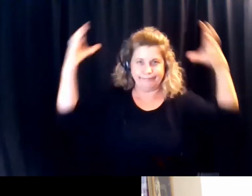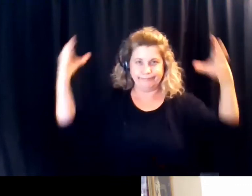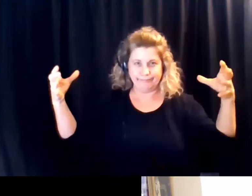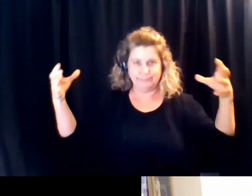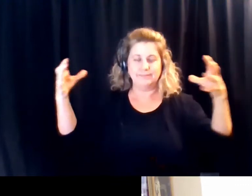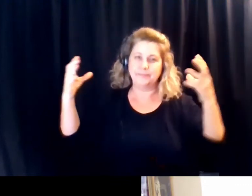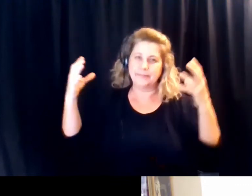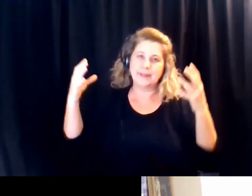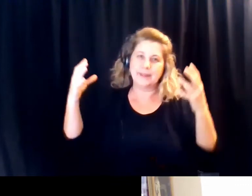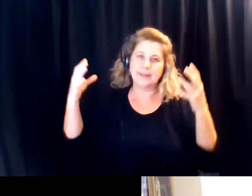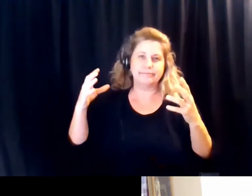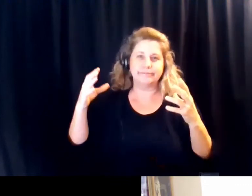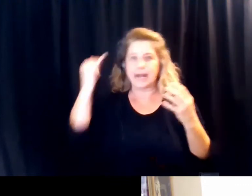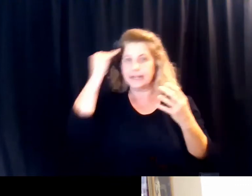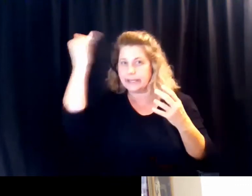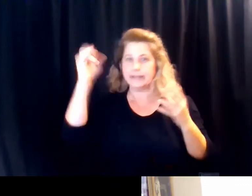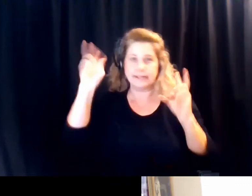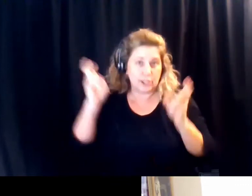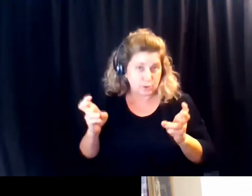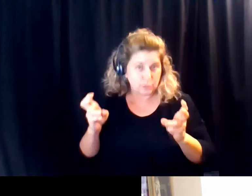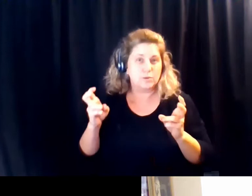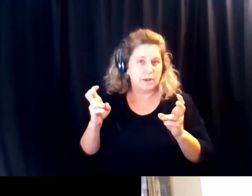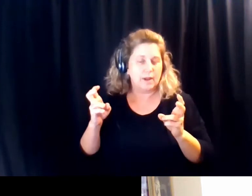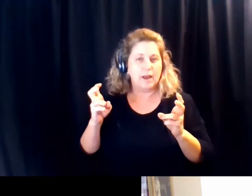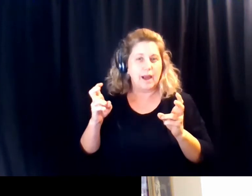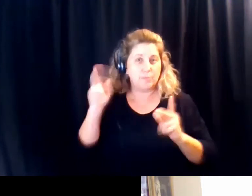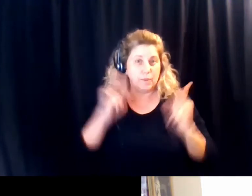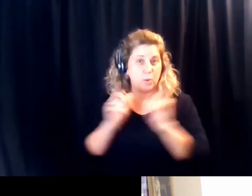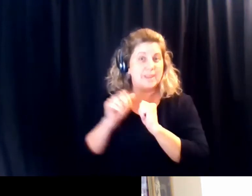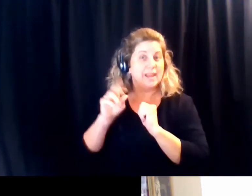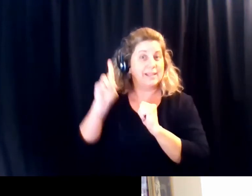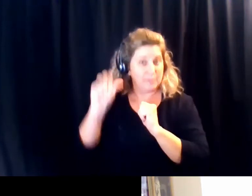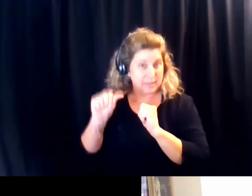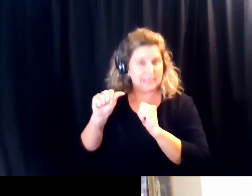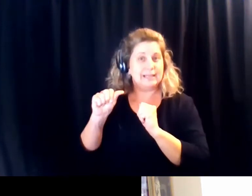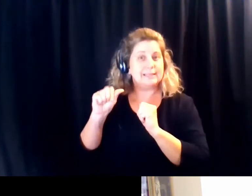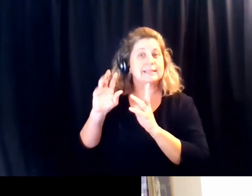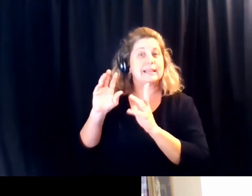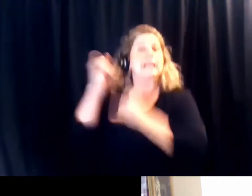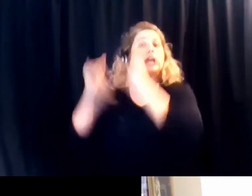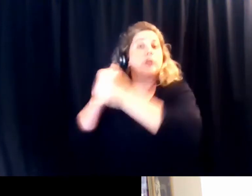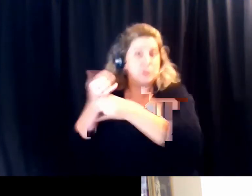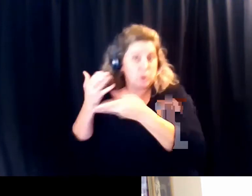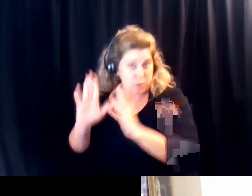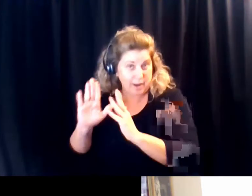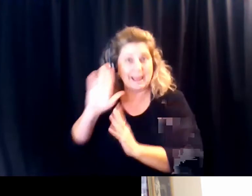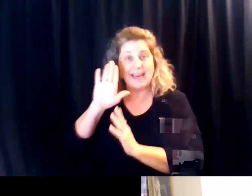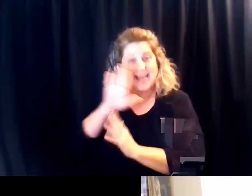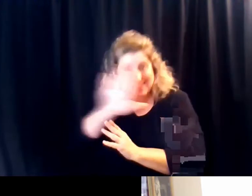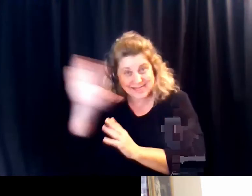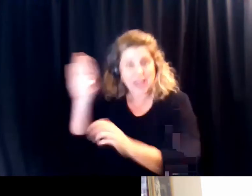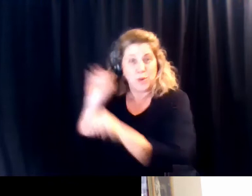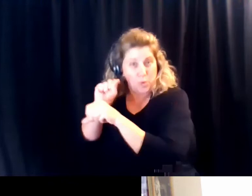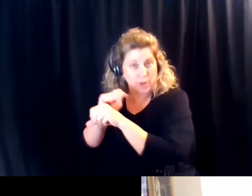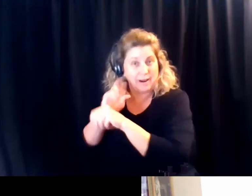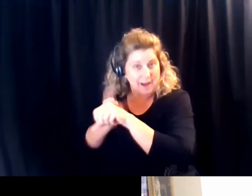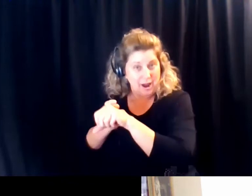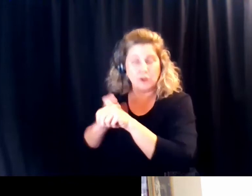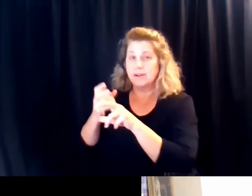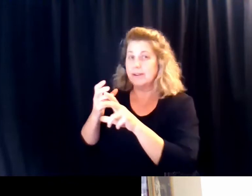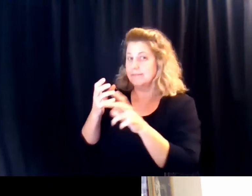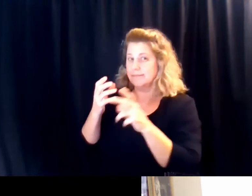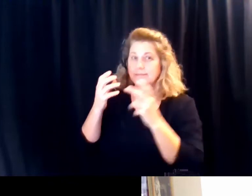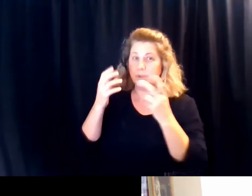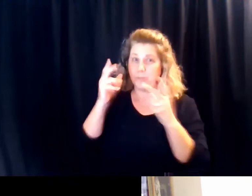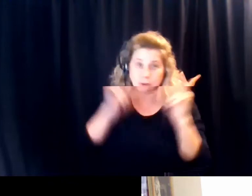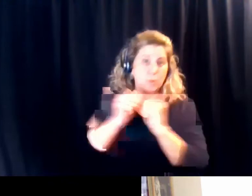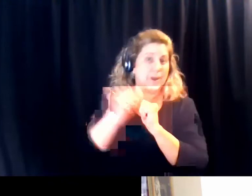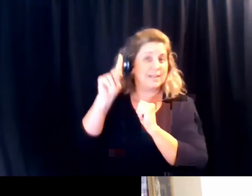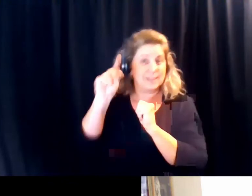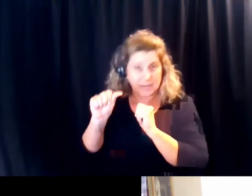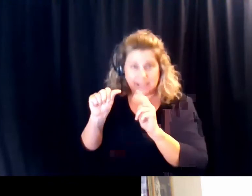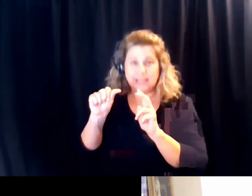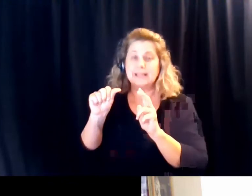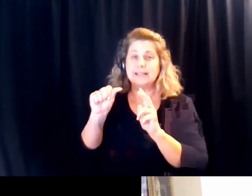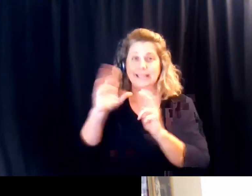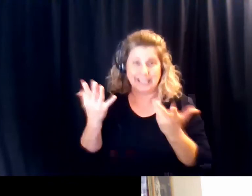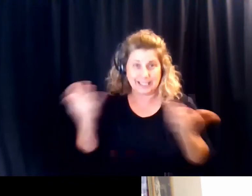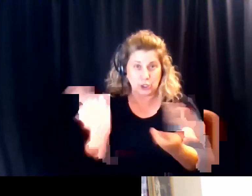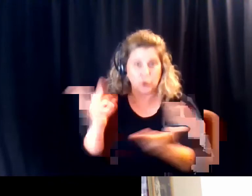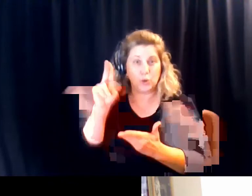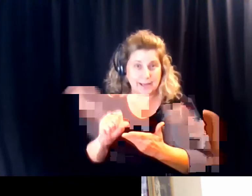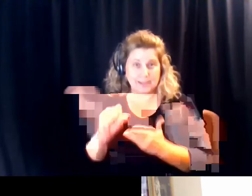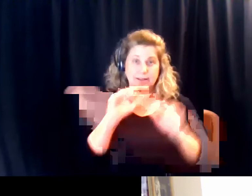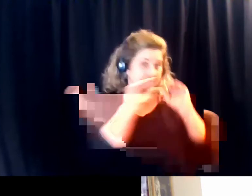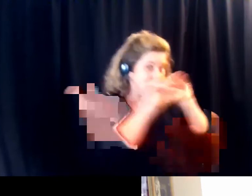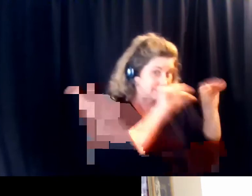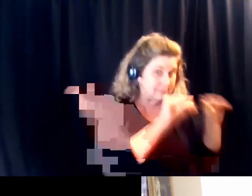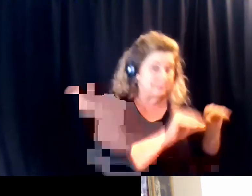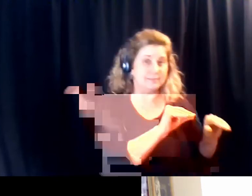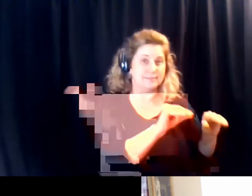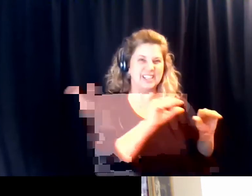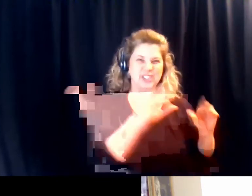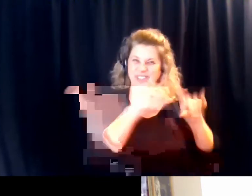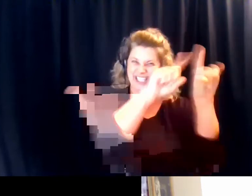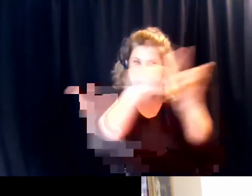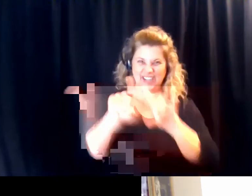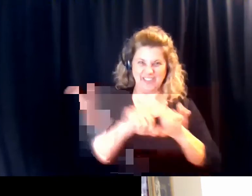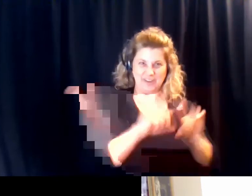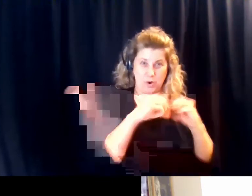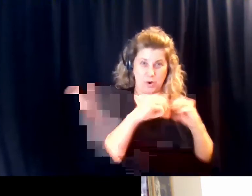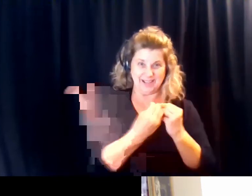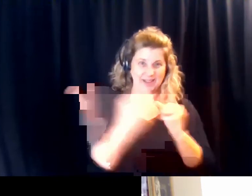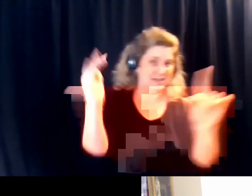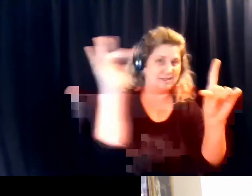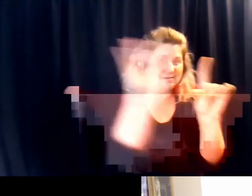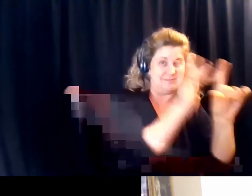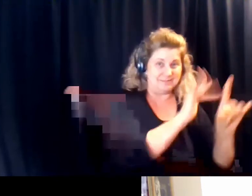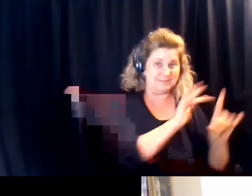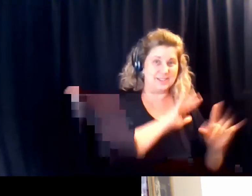Judith Heumann: It's made of a 47 articles, the articles address everything from health care to gender to education, employment, independent living voting rights and countries that ratify the Treaty.